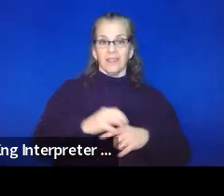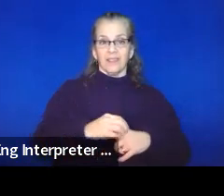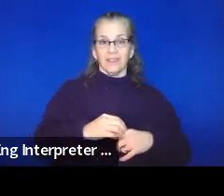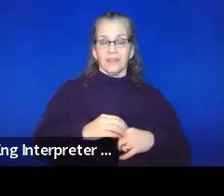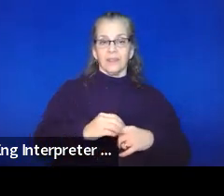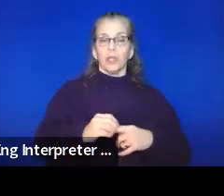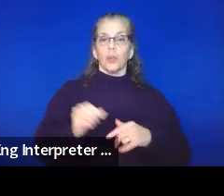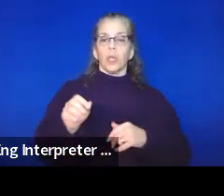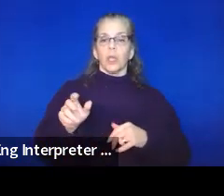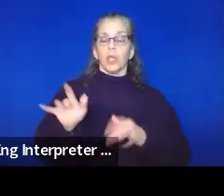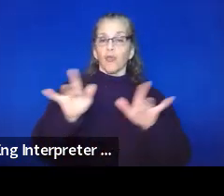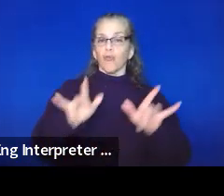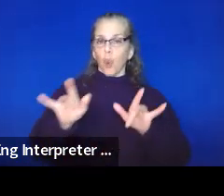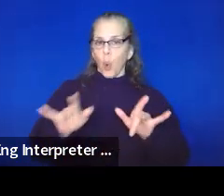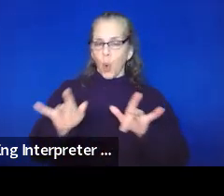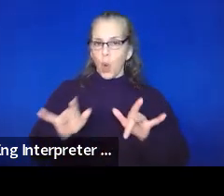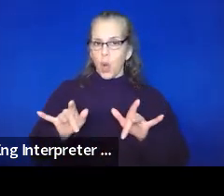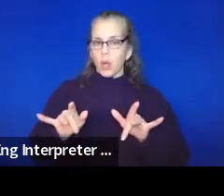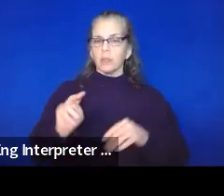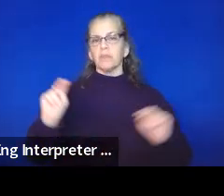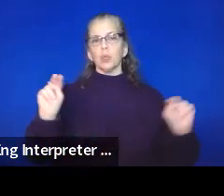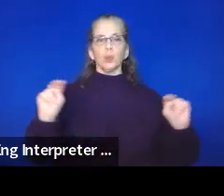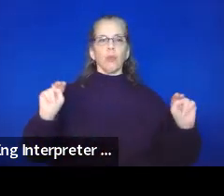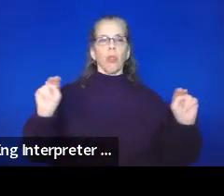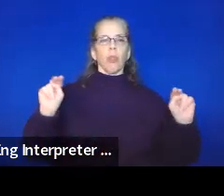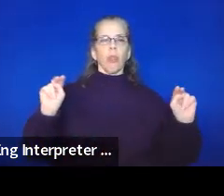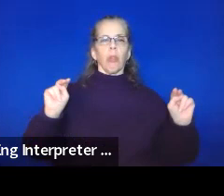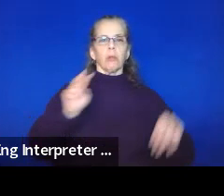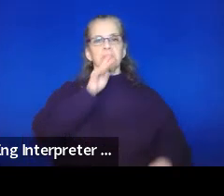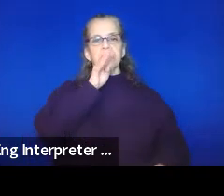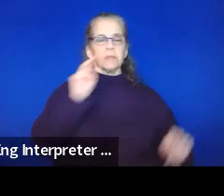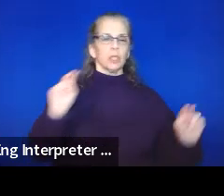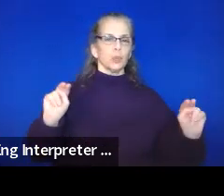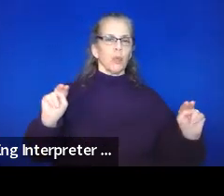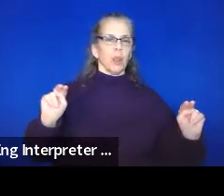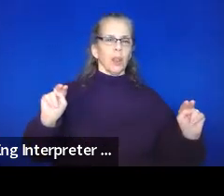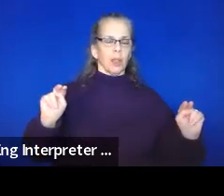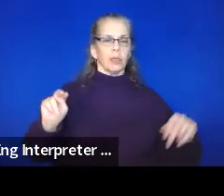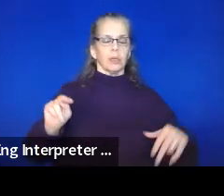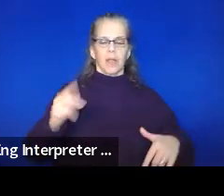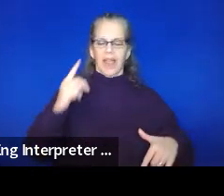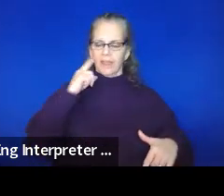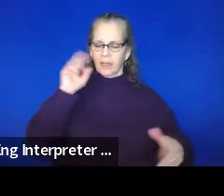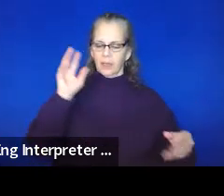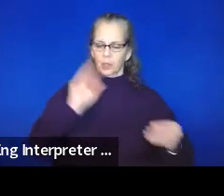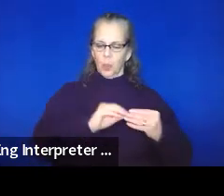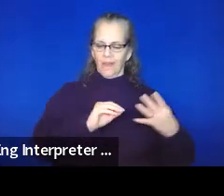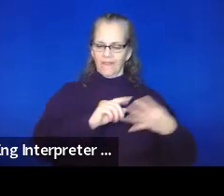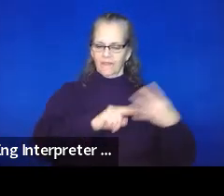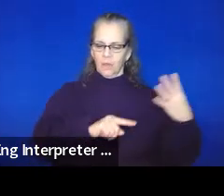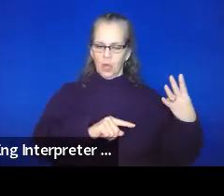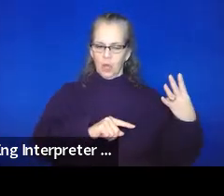voice and they have... uh... I think a total of four speakers per list. We added a fifth